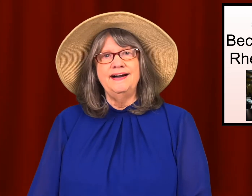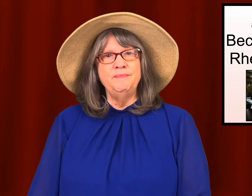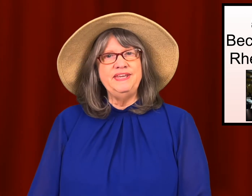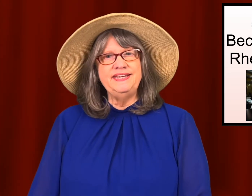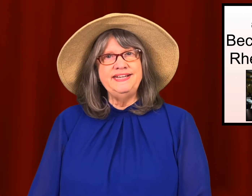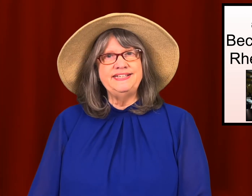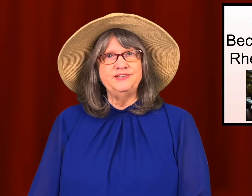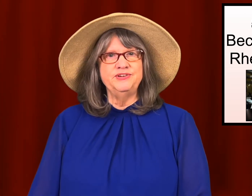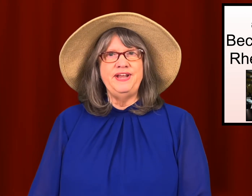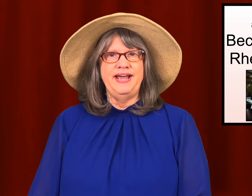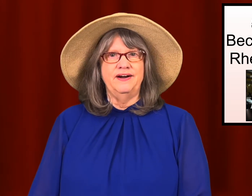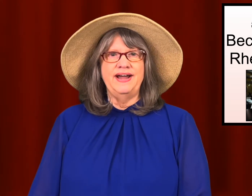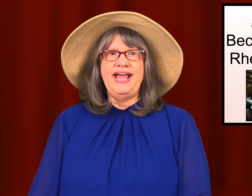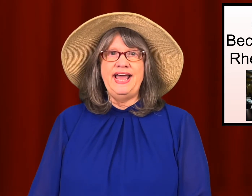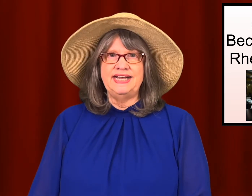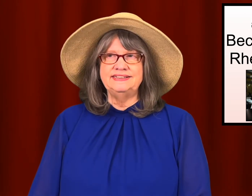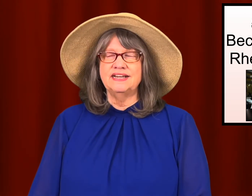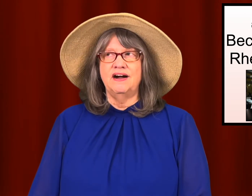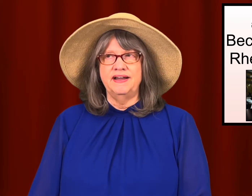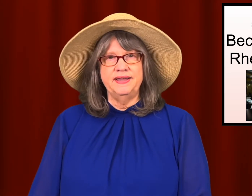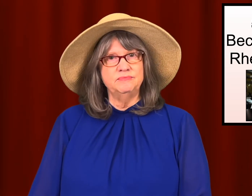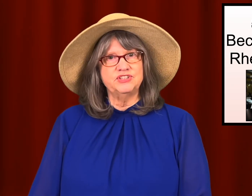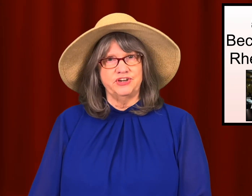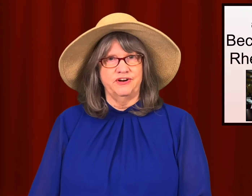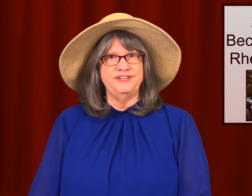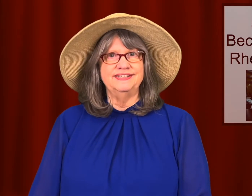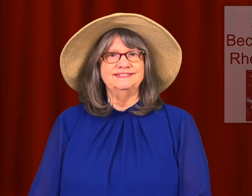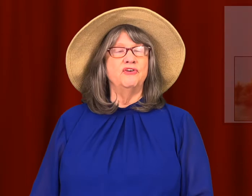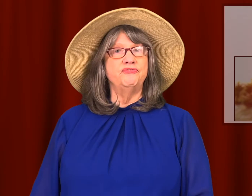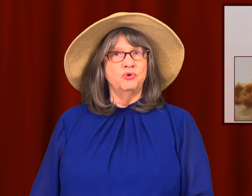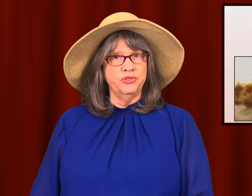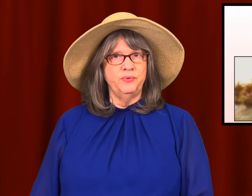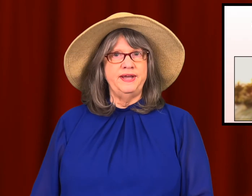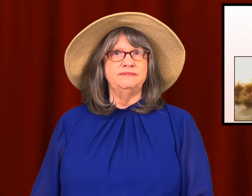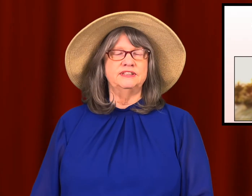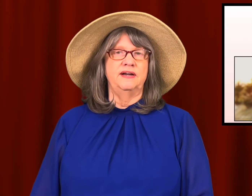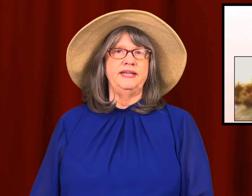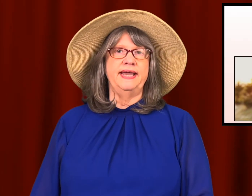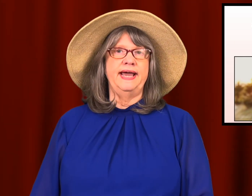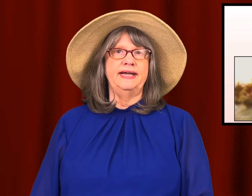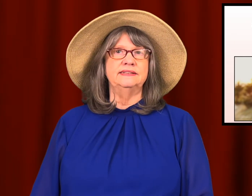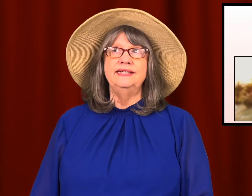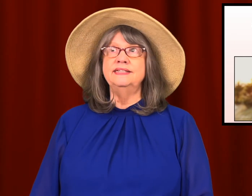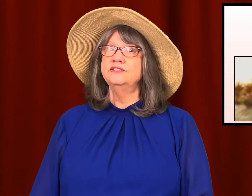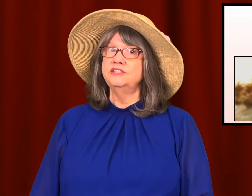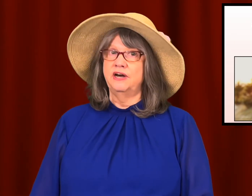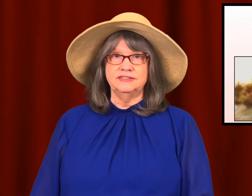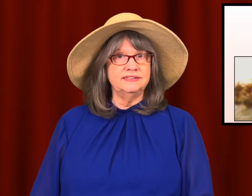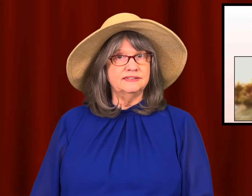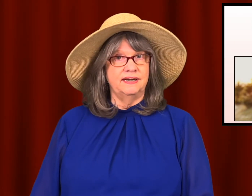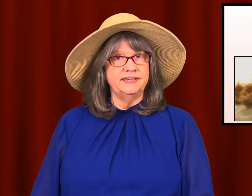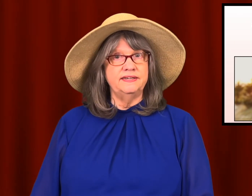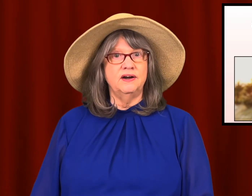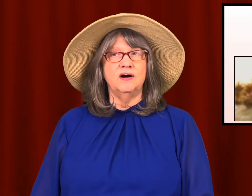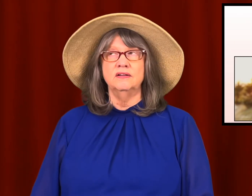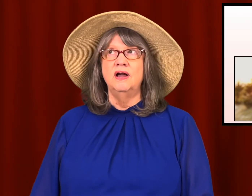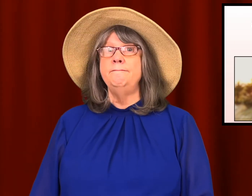I'm eating dinner now as I am starving. The fourth way of signing AS is not to sign it at all.